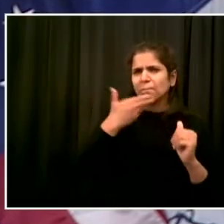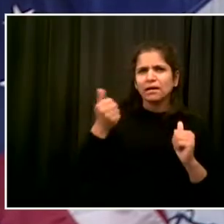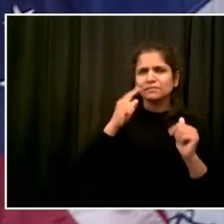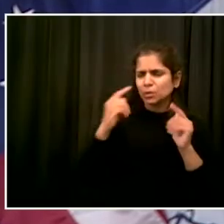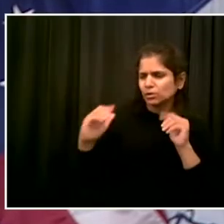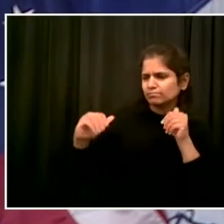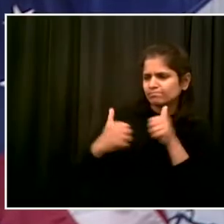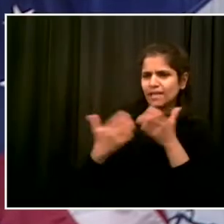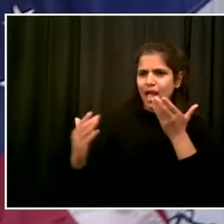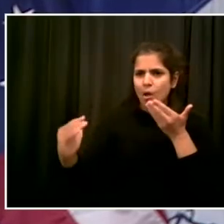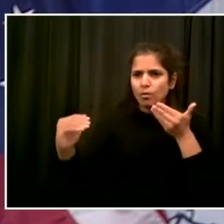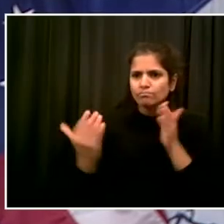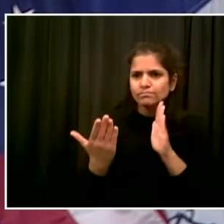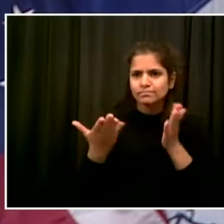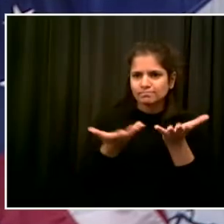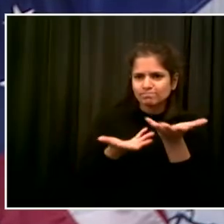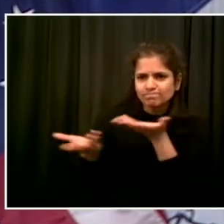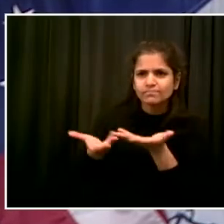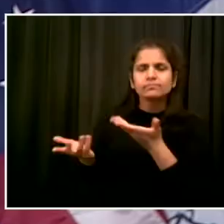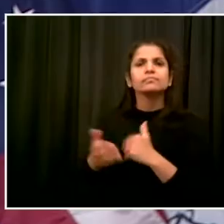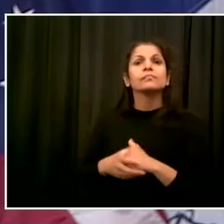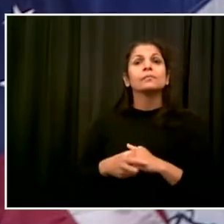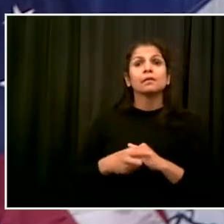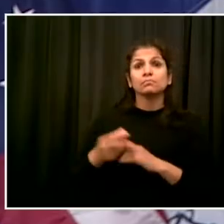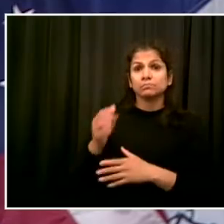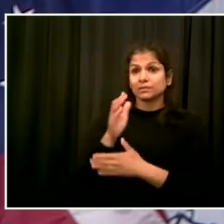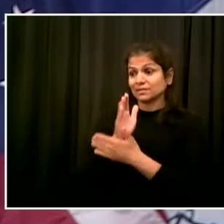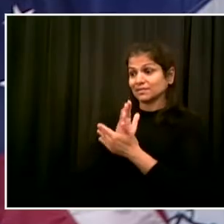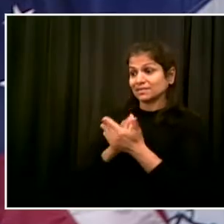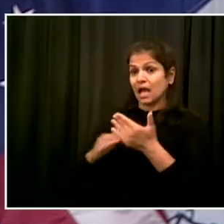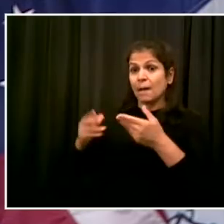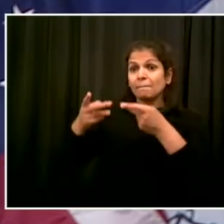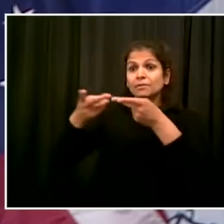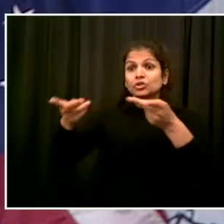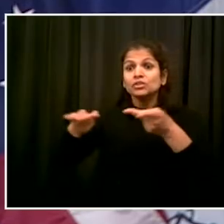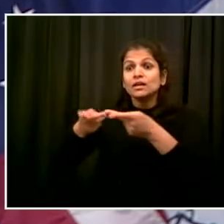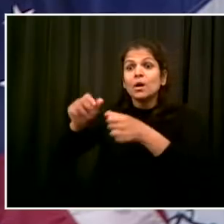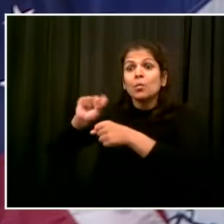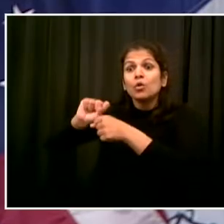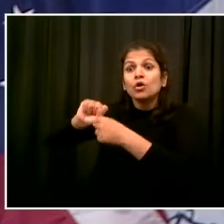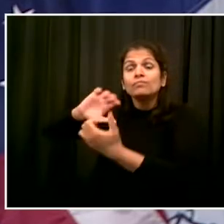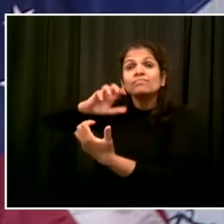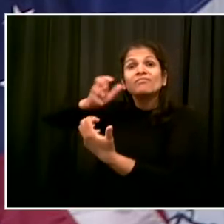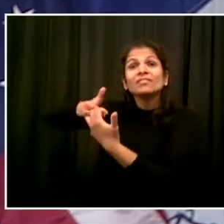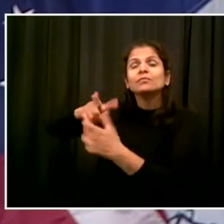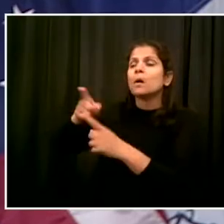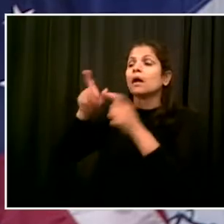WHAT IS CLEAR IS S AWE HAVE BEEN BUILDING THIS RAPIDLY AND TRYING TO FIGURE OUT WHAT WILL BE MOST EFFECTIVE, SOME THINGS CAN BE DONE BY PHONE AND I TALKED